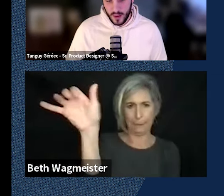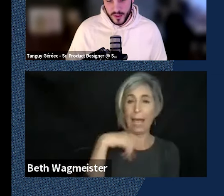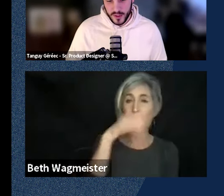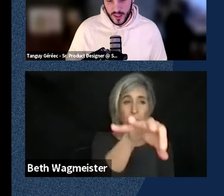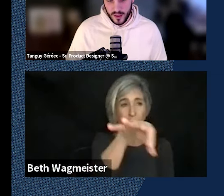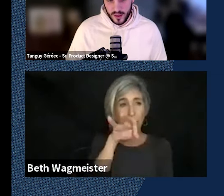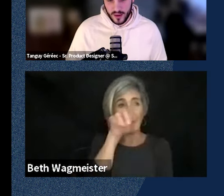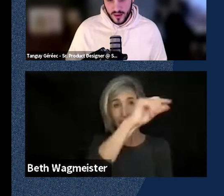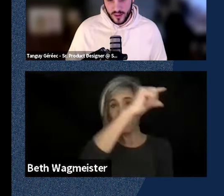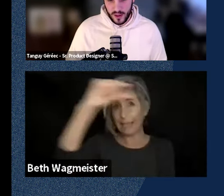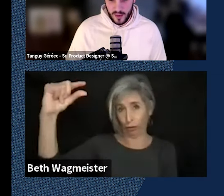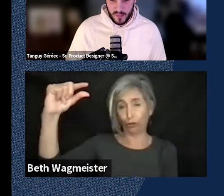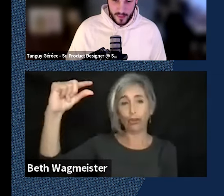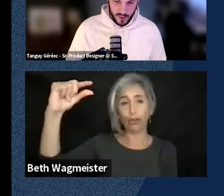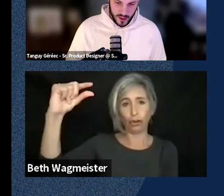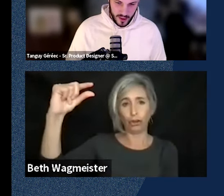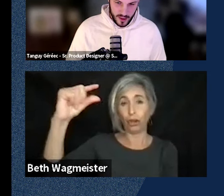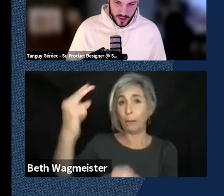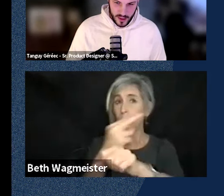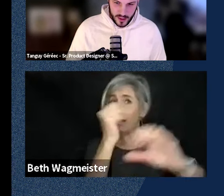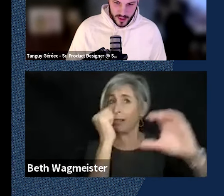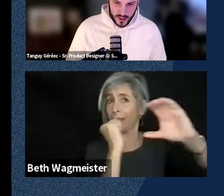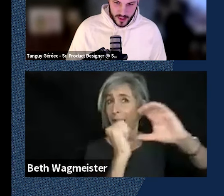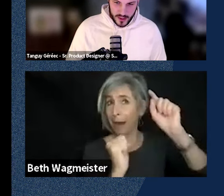I'm using the landmark plugin.